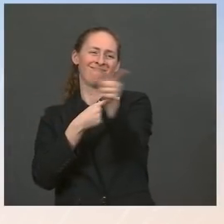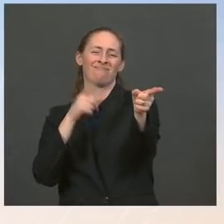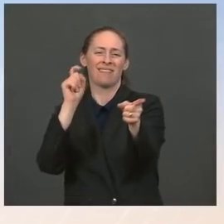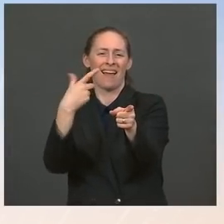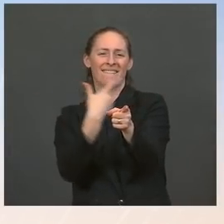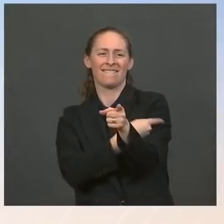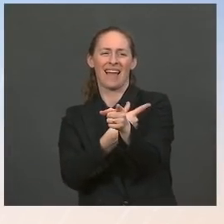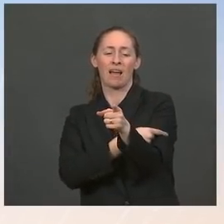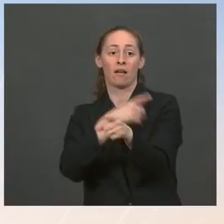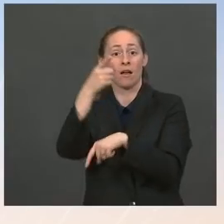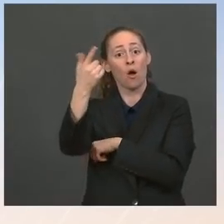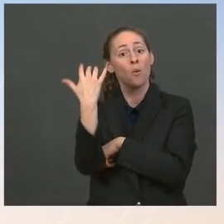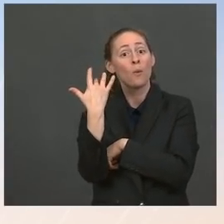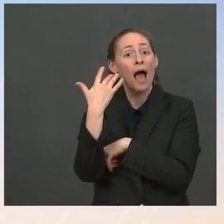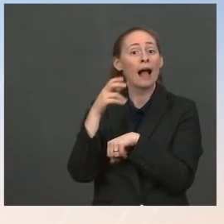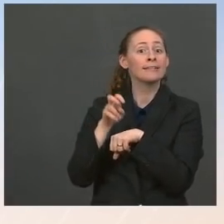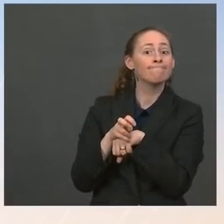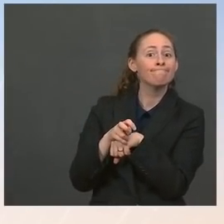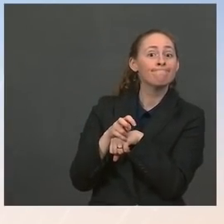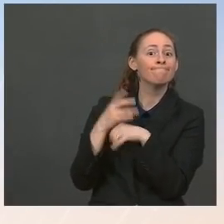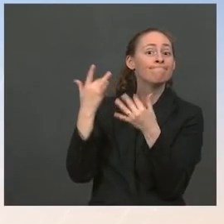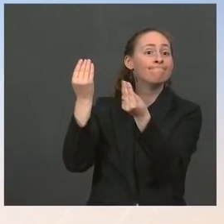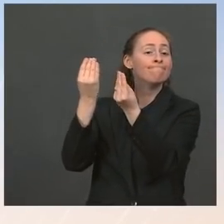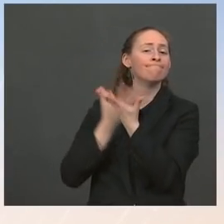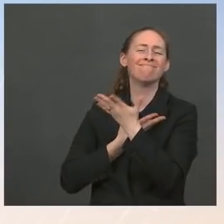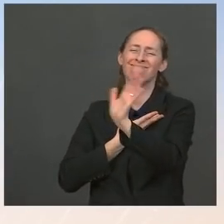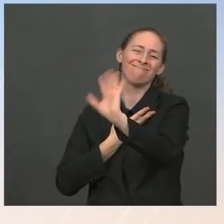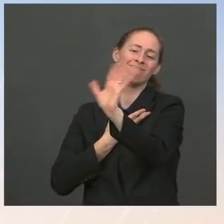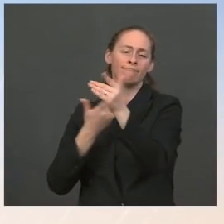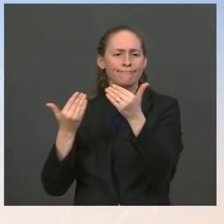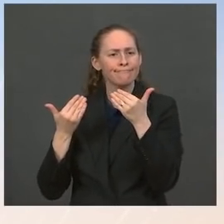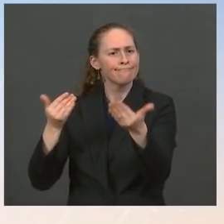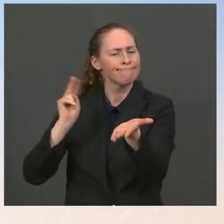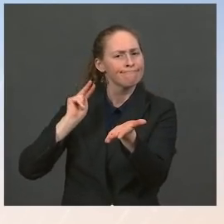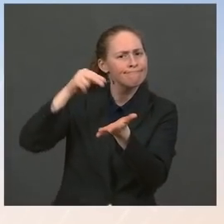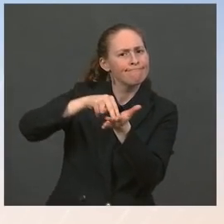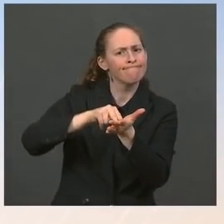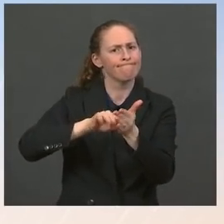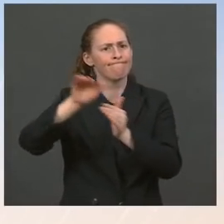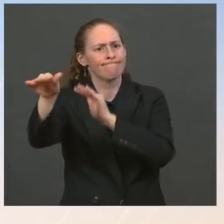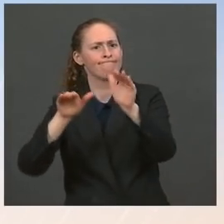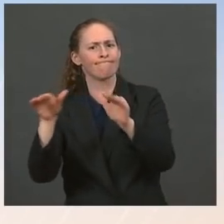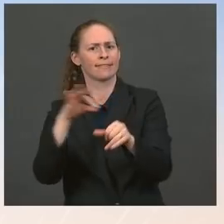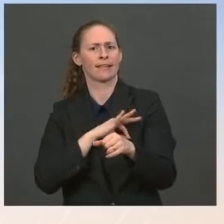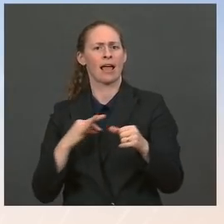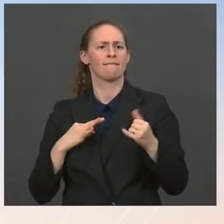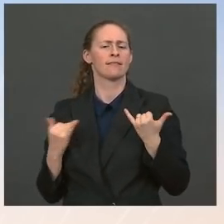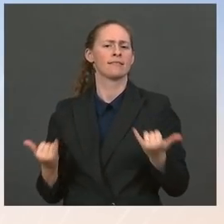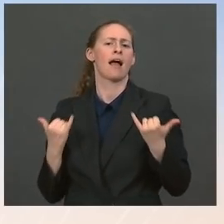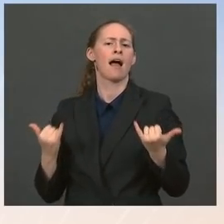They should continue to go -- move forward and make sure that they're getting their workplace vaccinated.